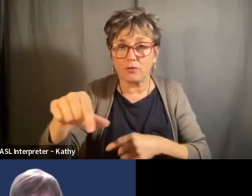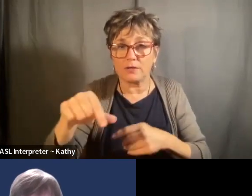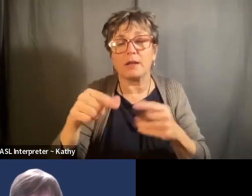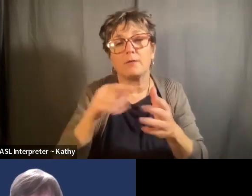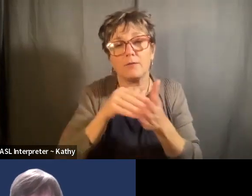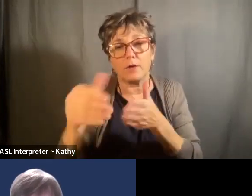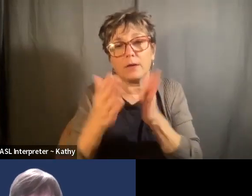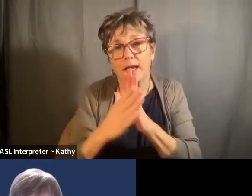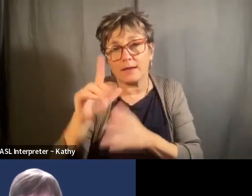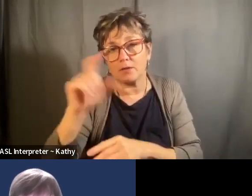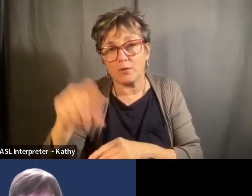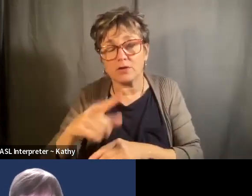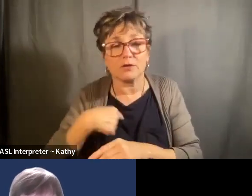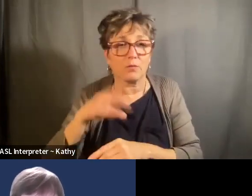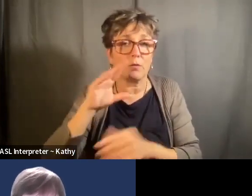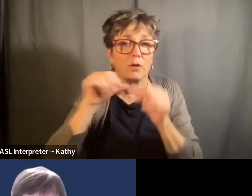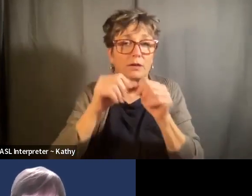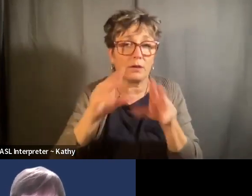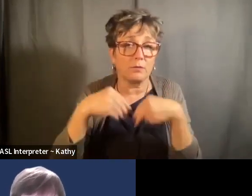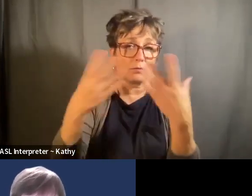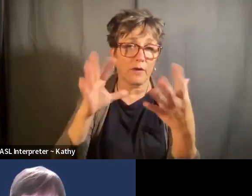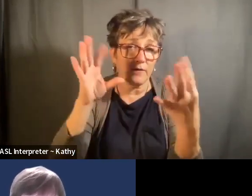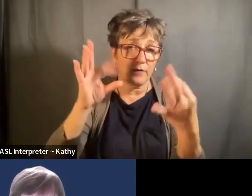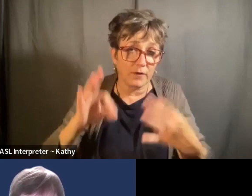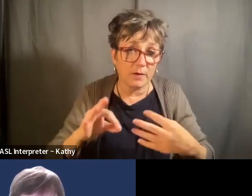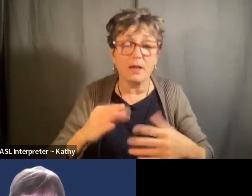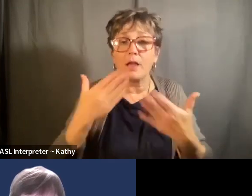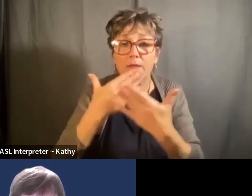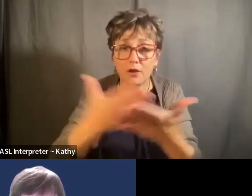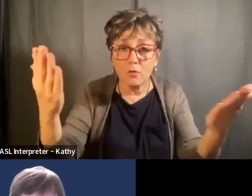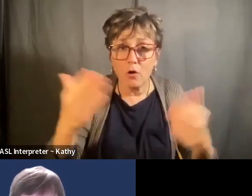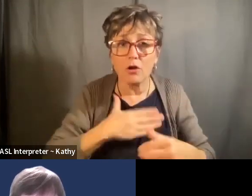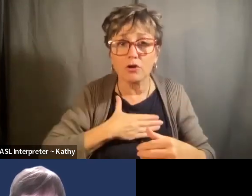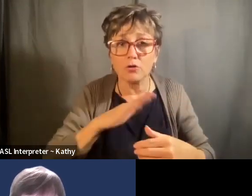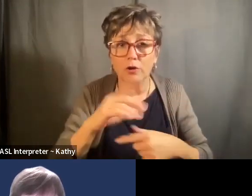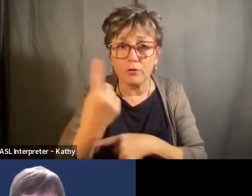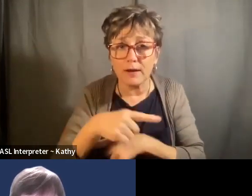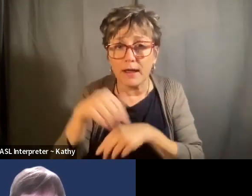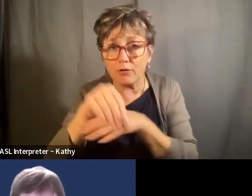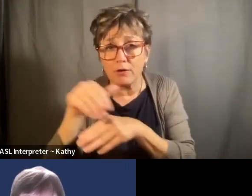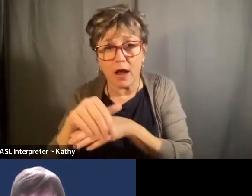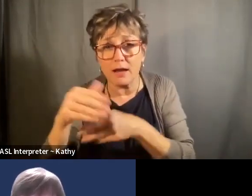thank you all and have a great rest of your day, evening, wherever you are. Thanks, Megan. Thank you.